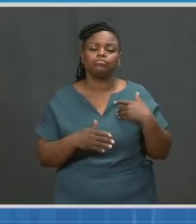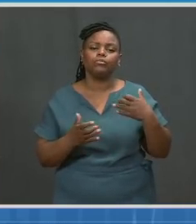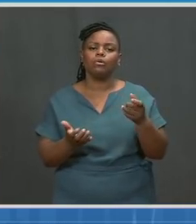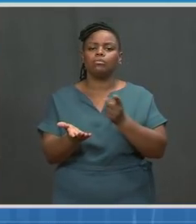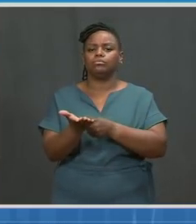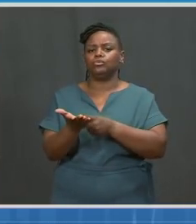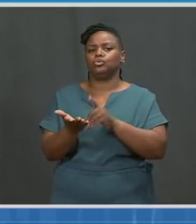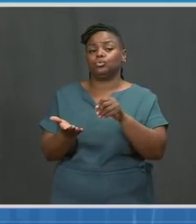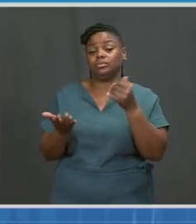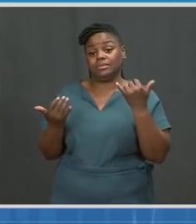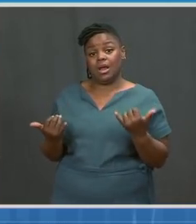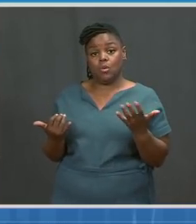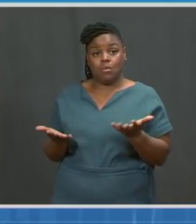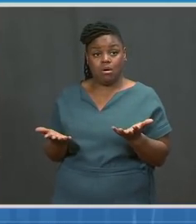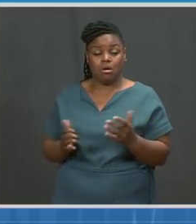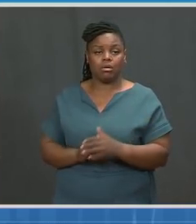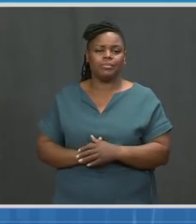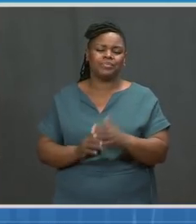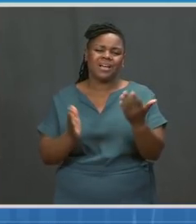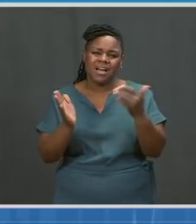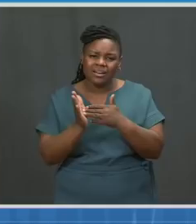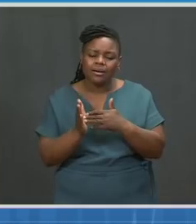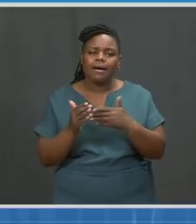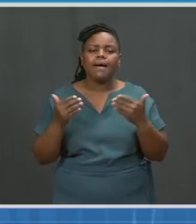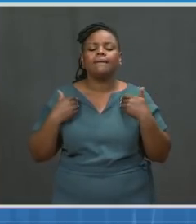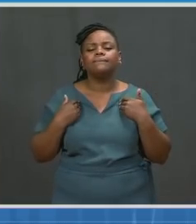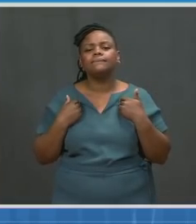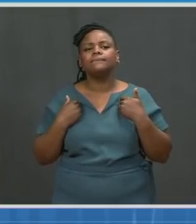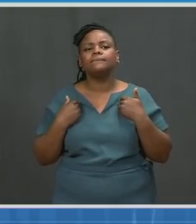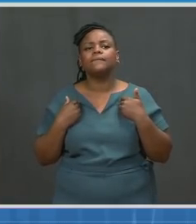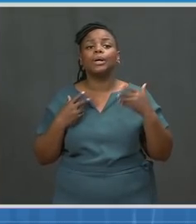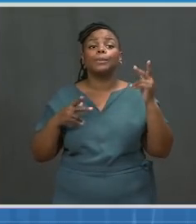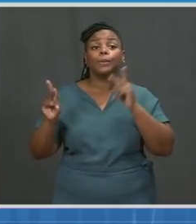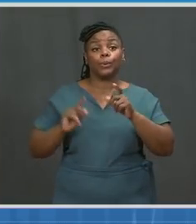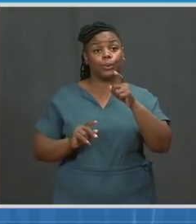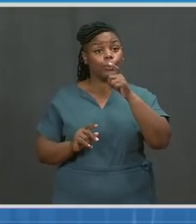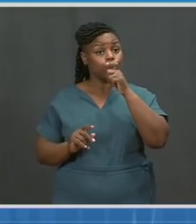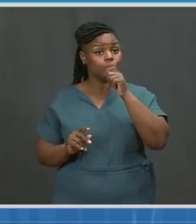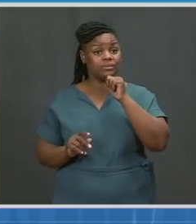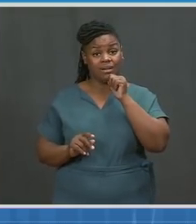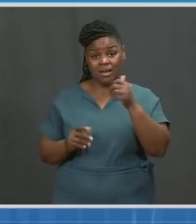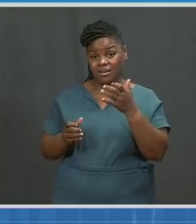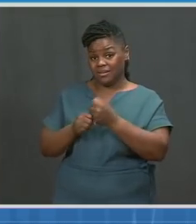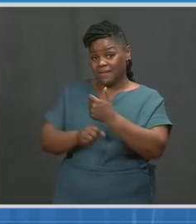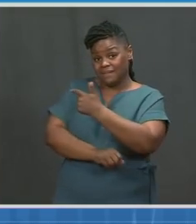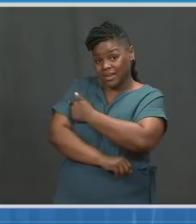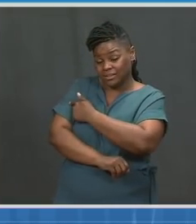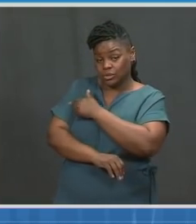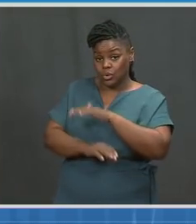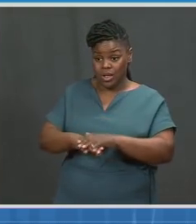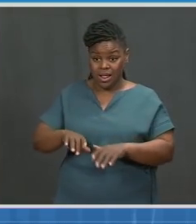Here, again, we have unvaccinated people and their risk on the left, where nothing has changed.